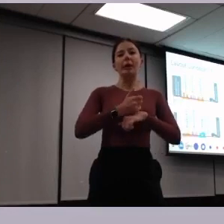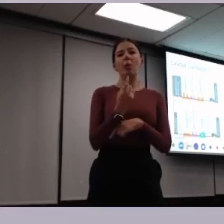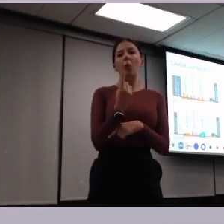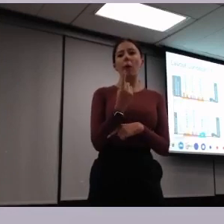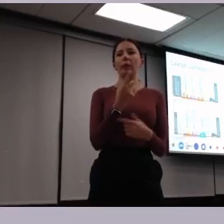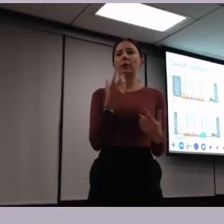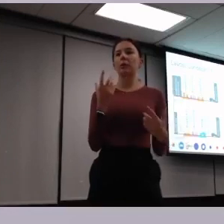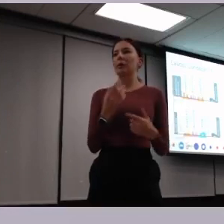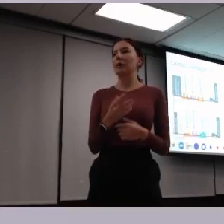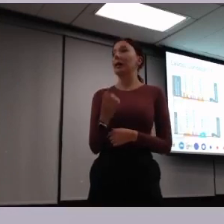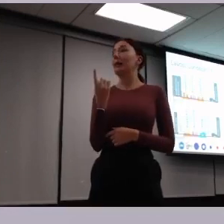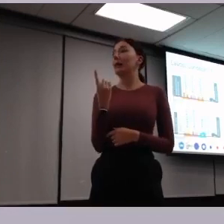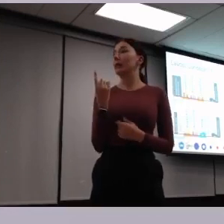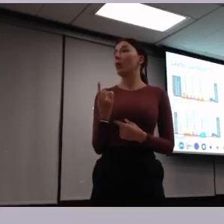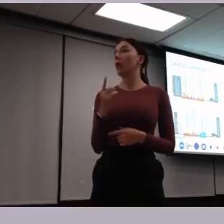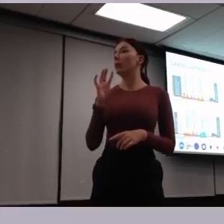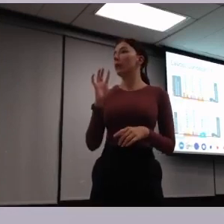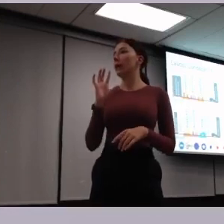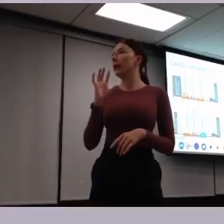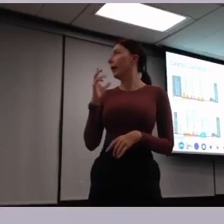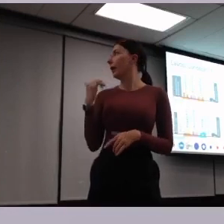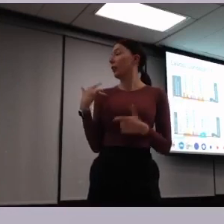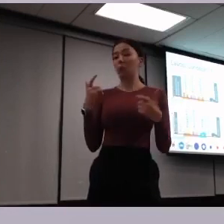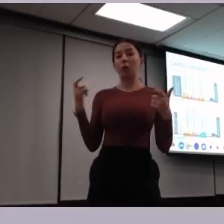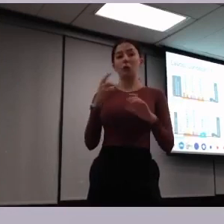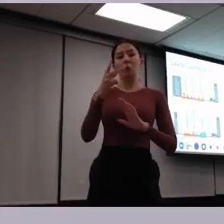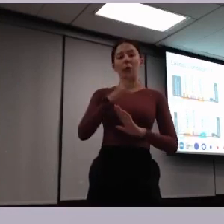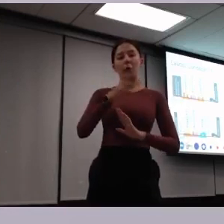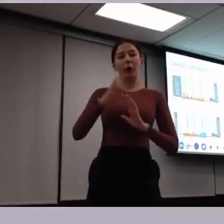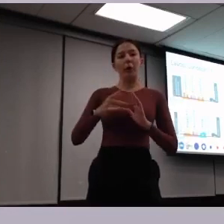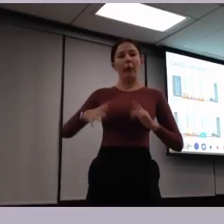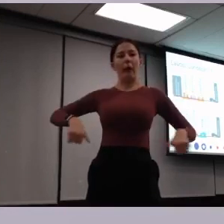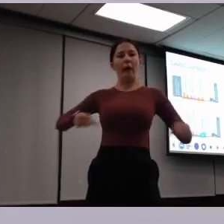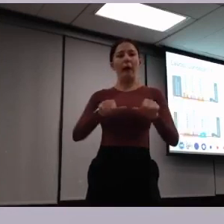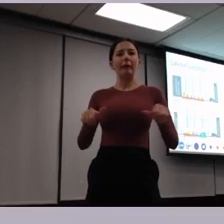we located the larger areas by the ends of the block and the smaller